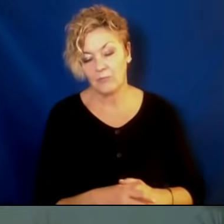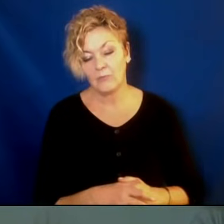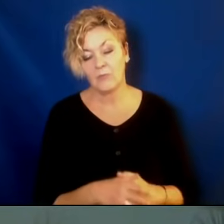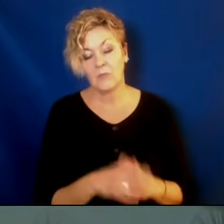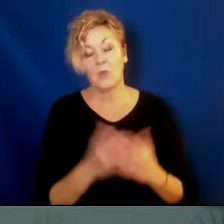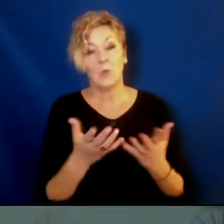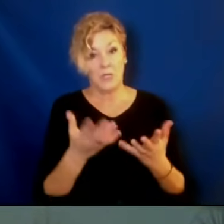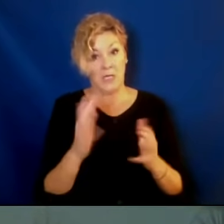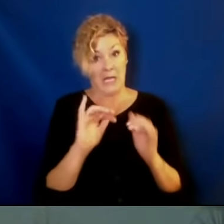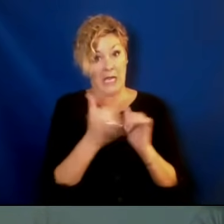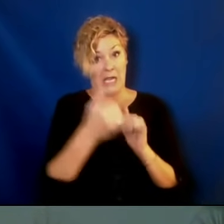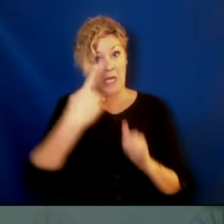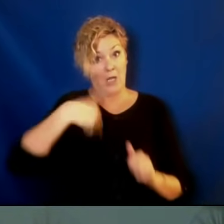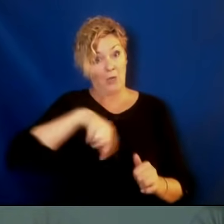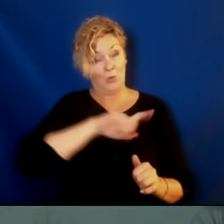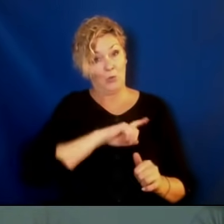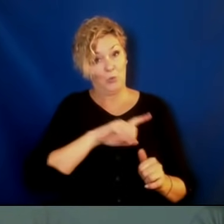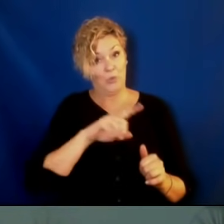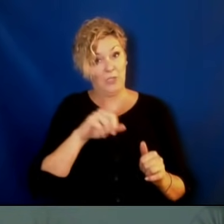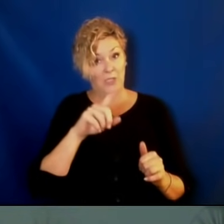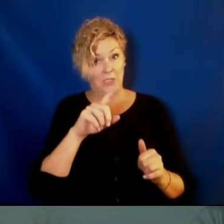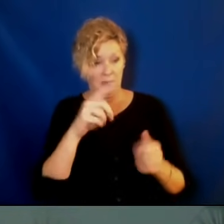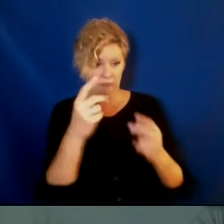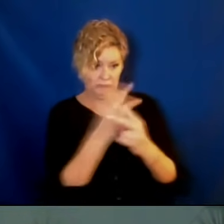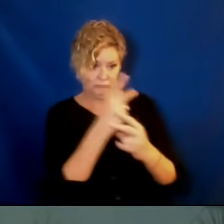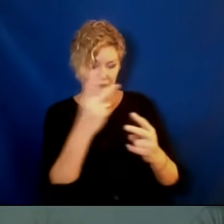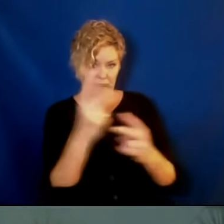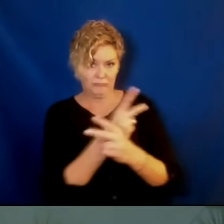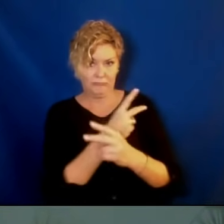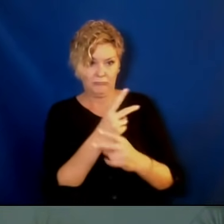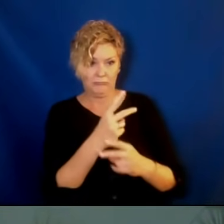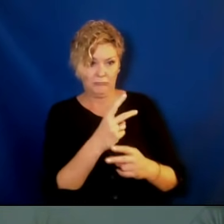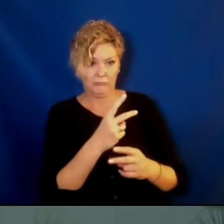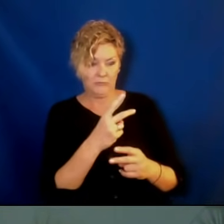so I'm wondering what is the next step of orders or guidelines be